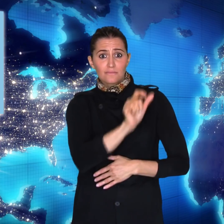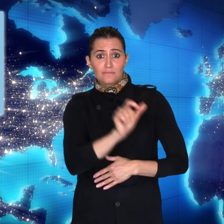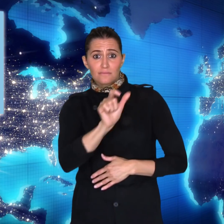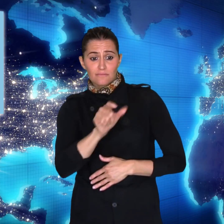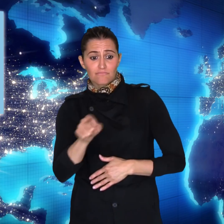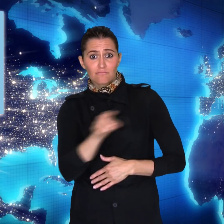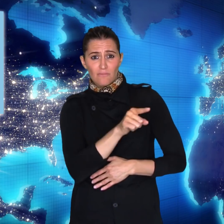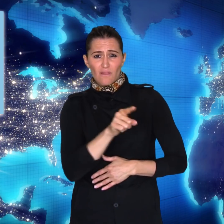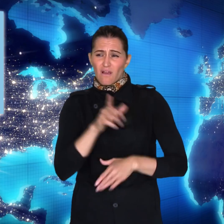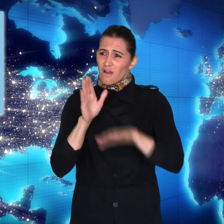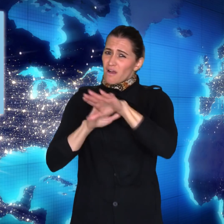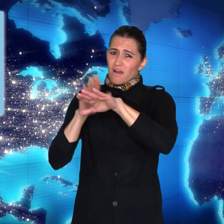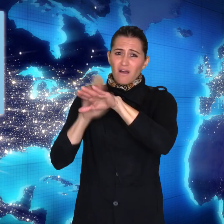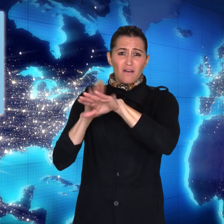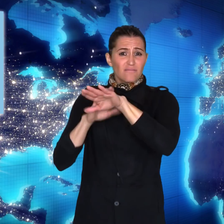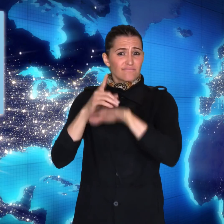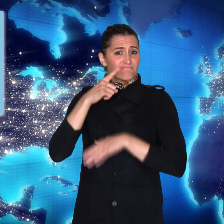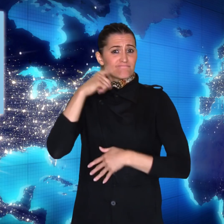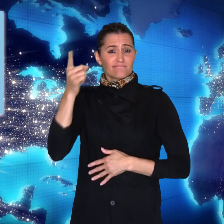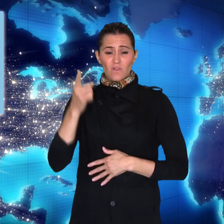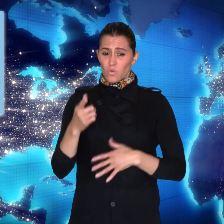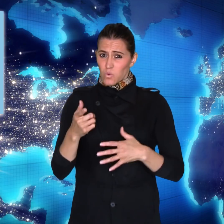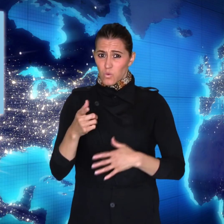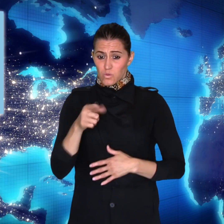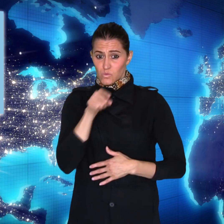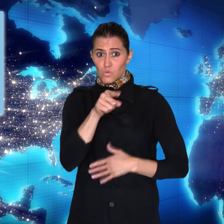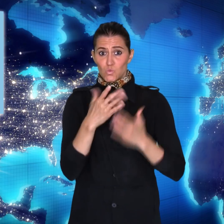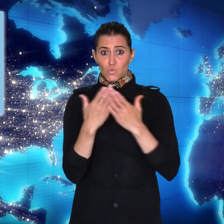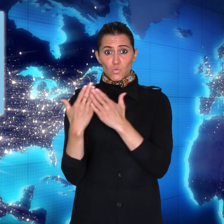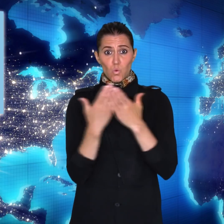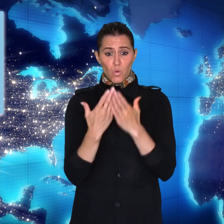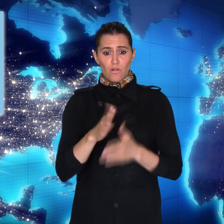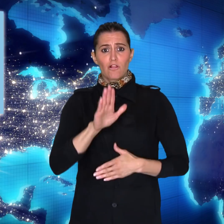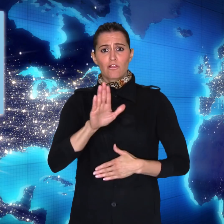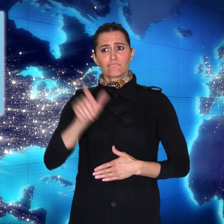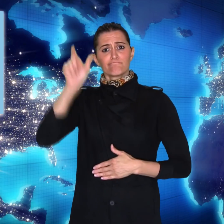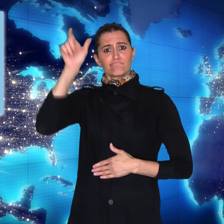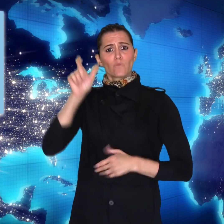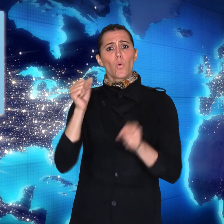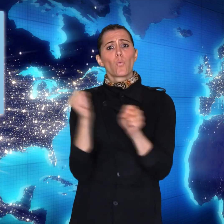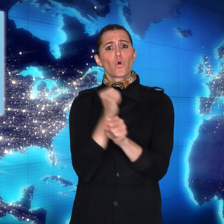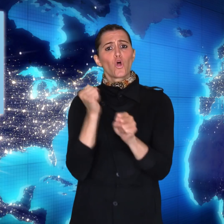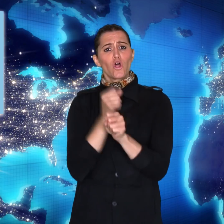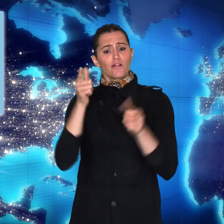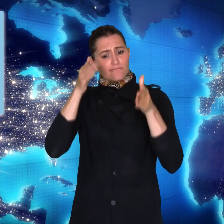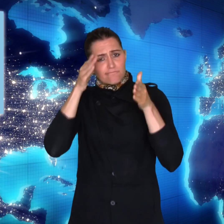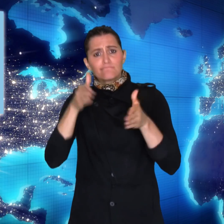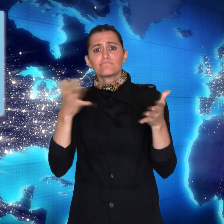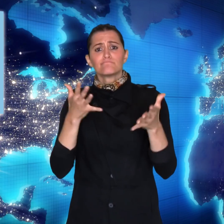complained the school’s caretaker